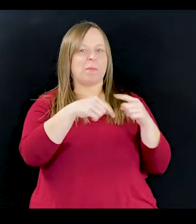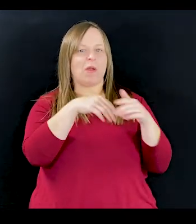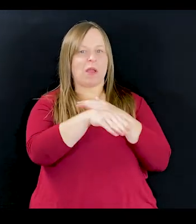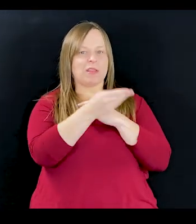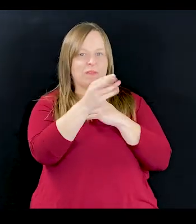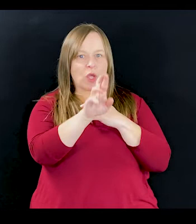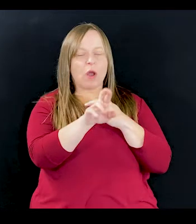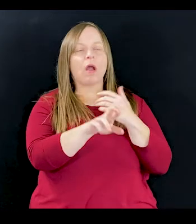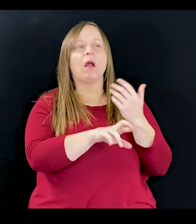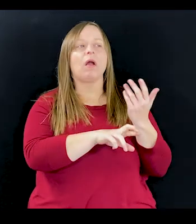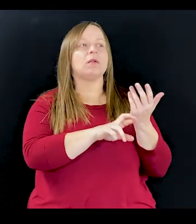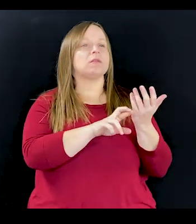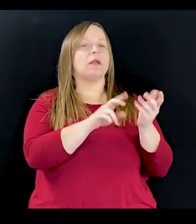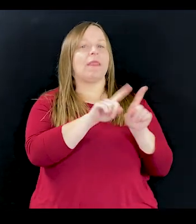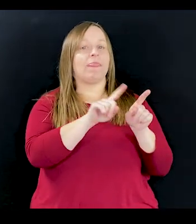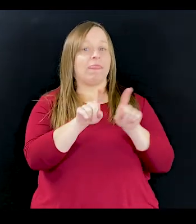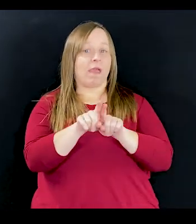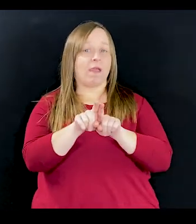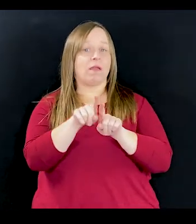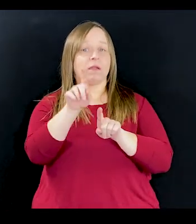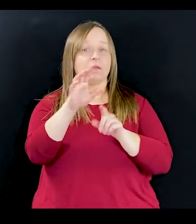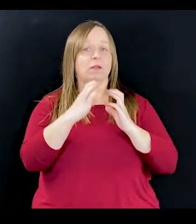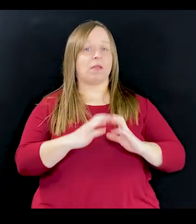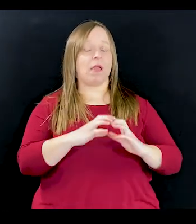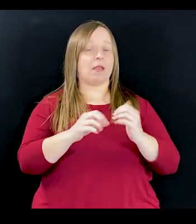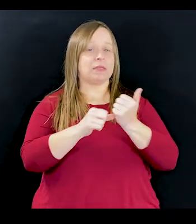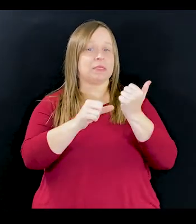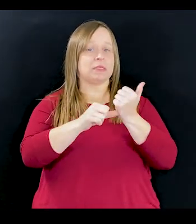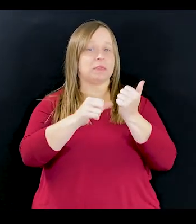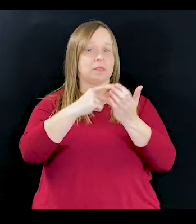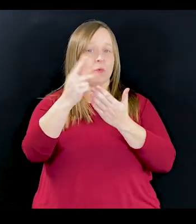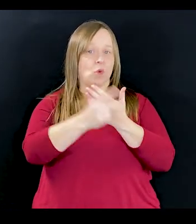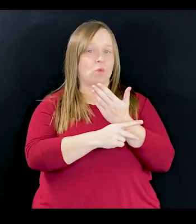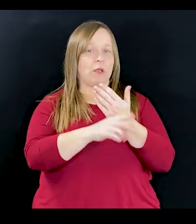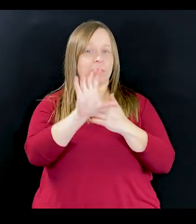about ACCES-VR. And then also the Client Assistance Program would be able to